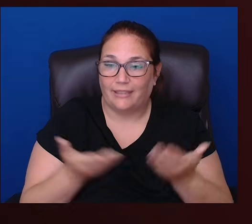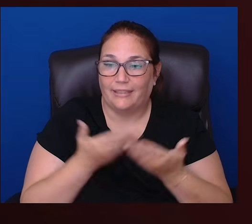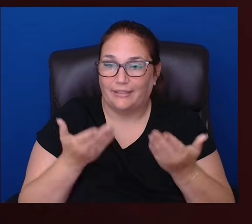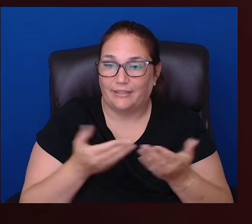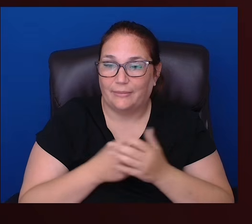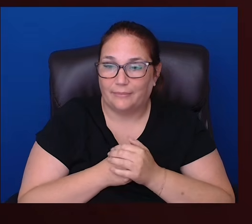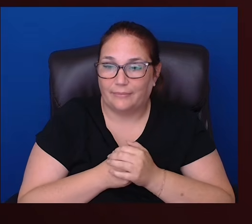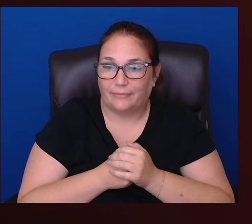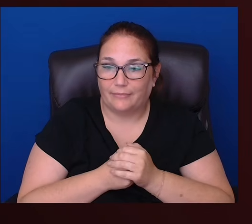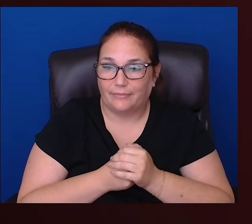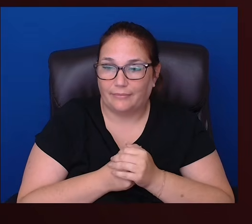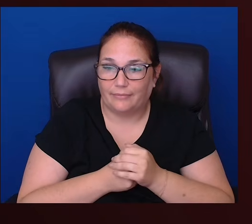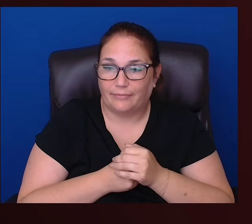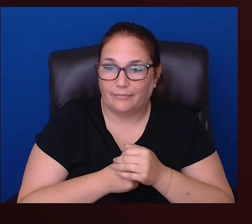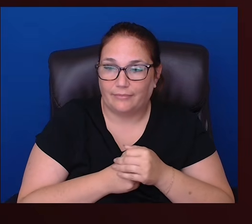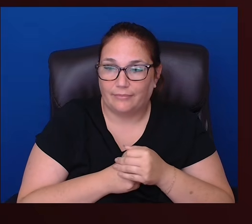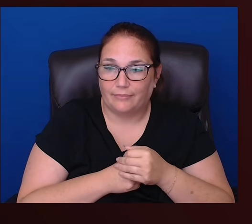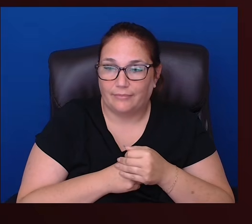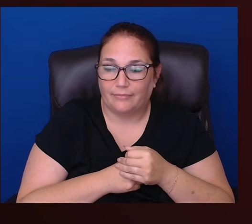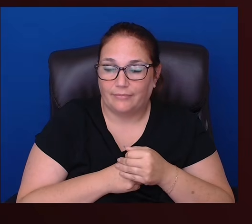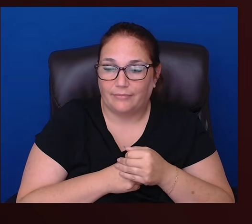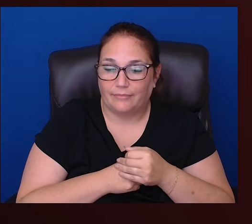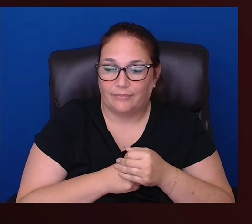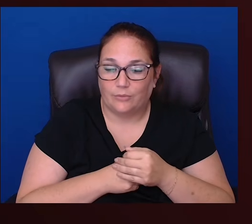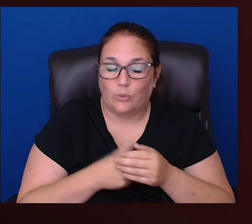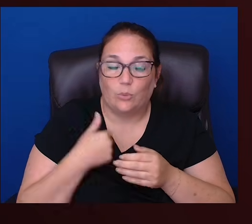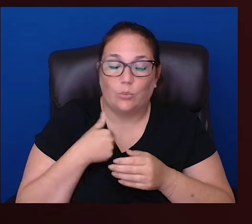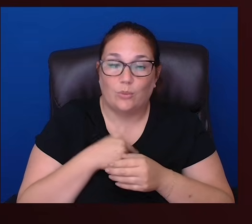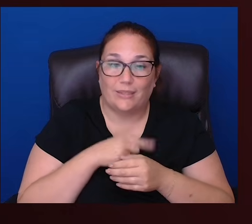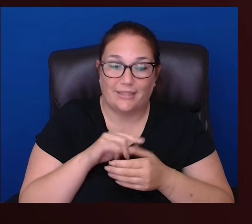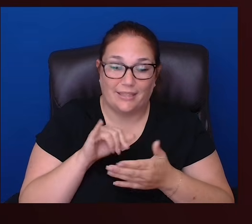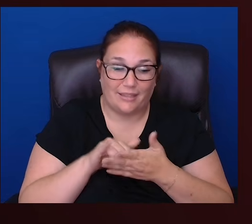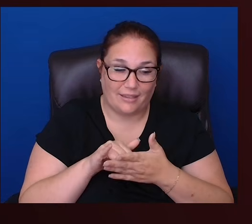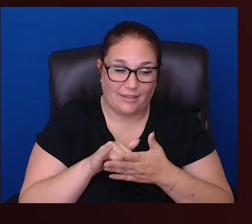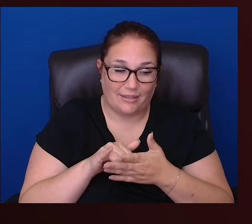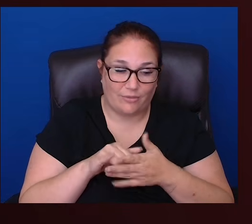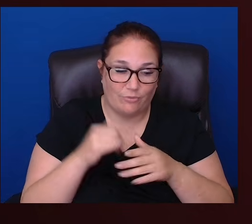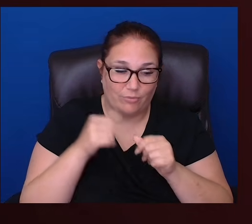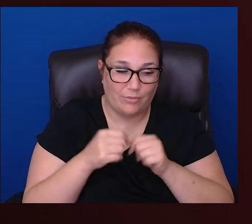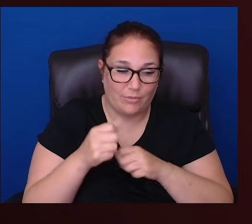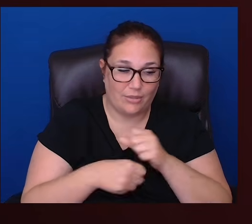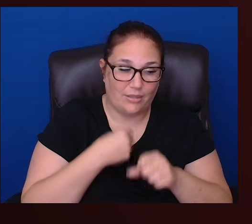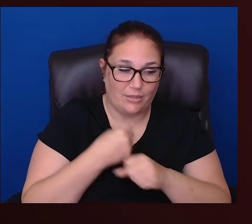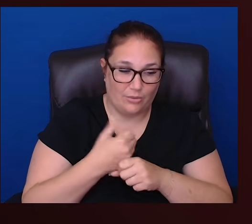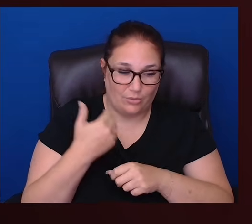When we did that call, if you remember, this was years ago in the presentation,